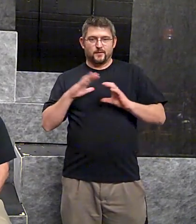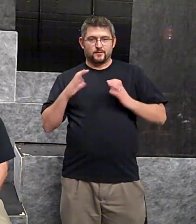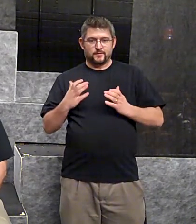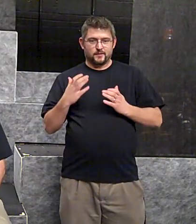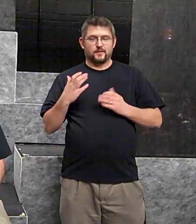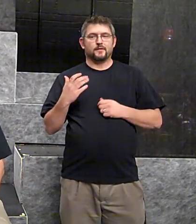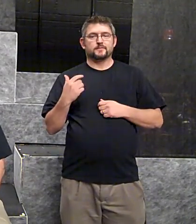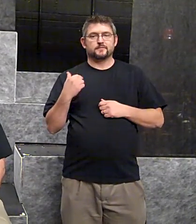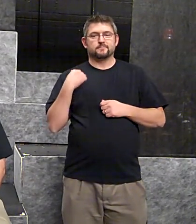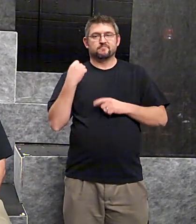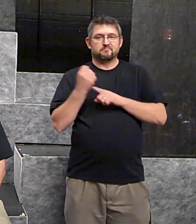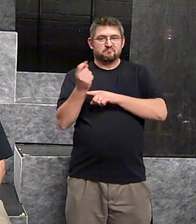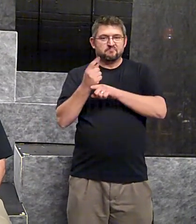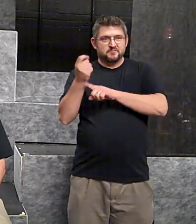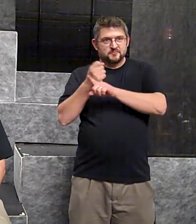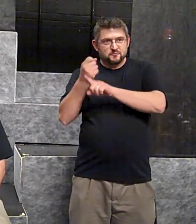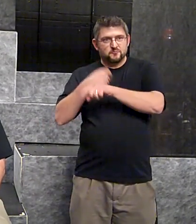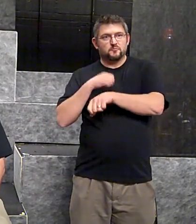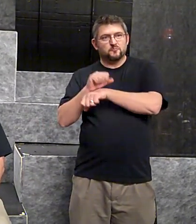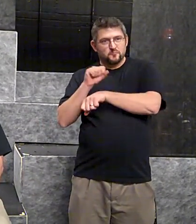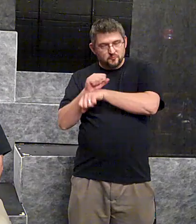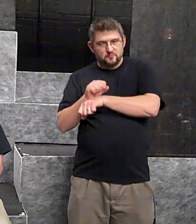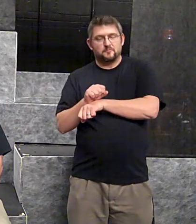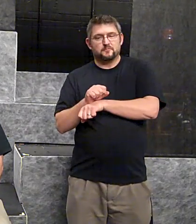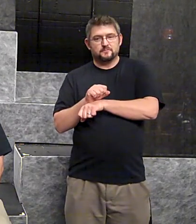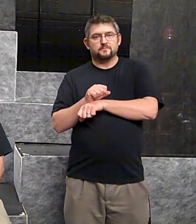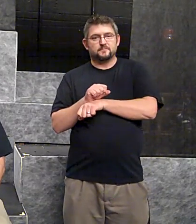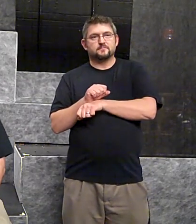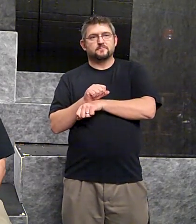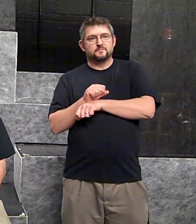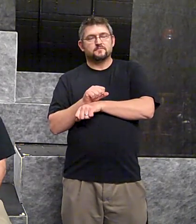and then she had taken another drama class the first semester but